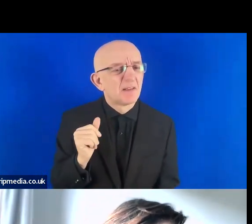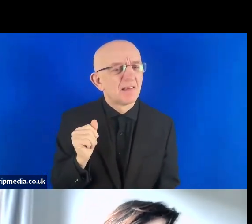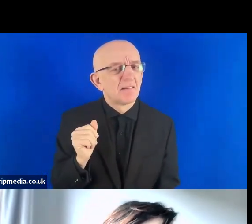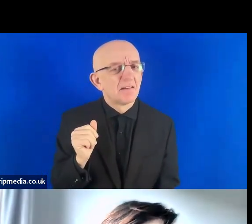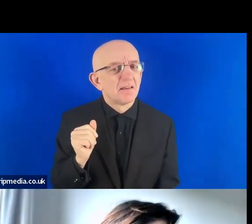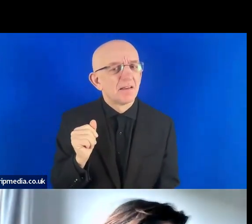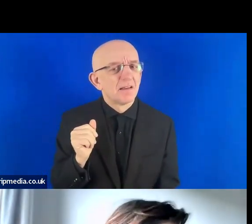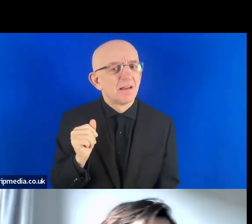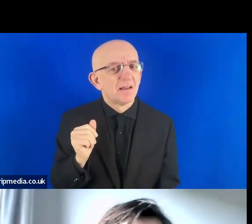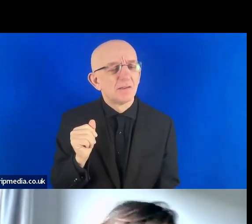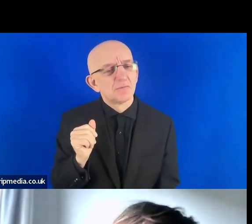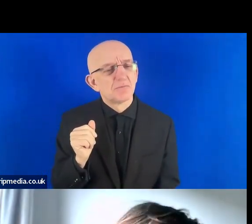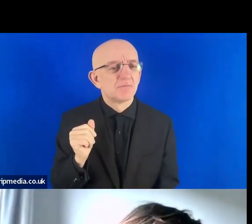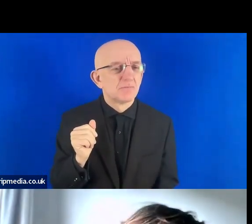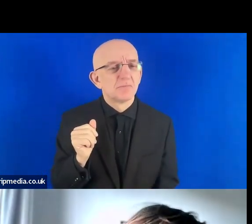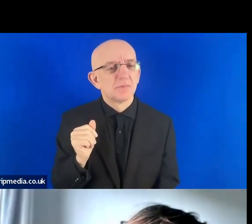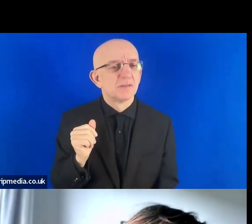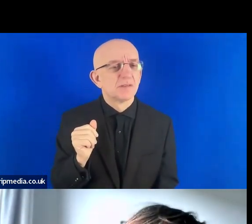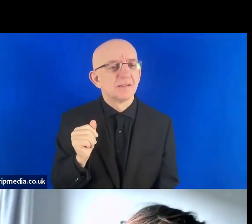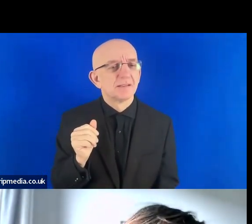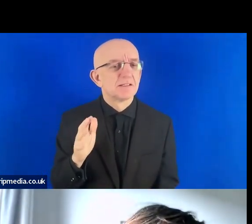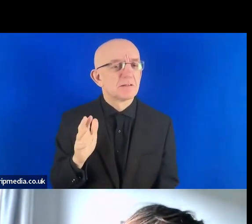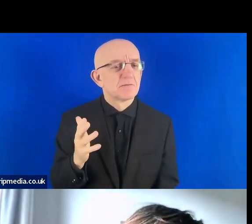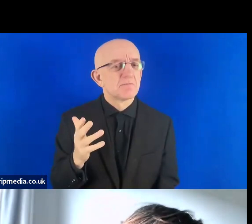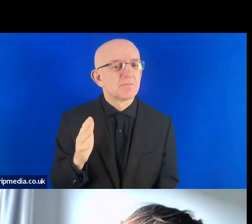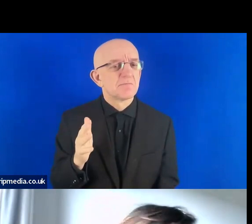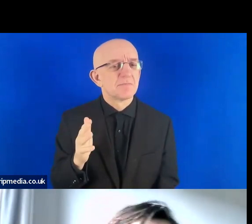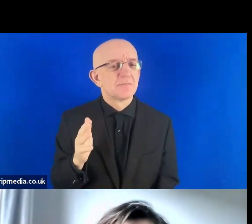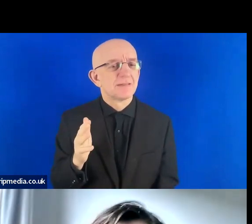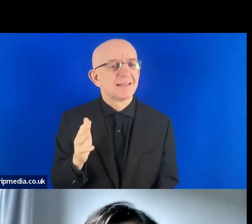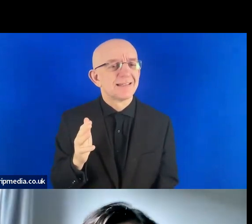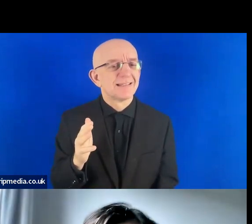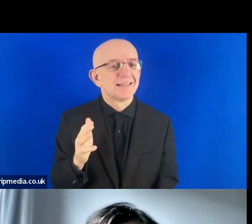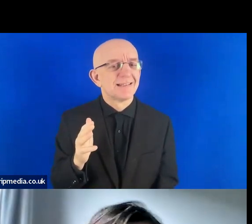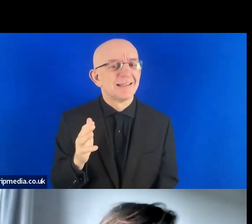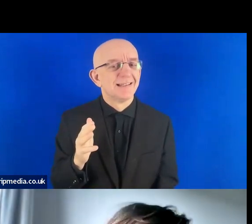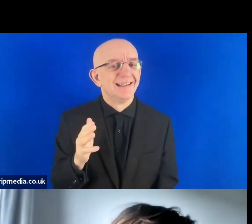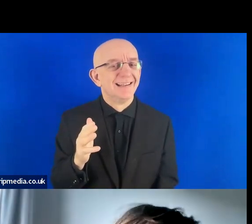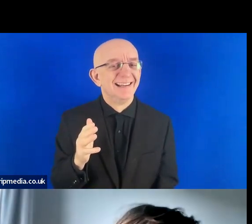Hindi be not a churning. Hey, Kyunki man Chennai say. Like in my